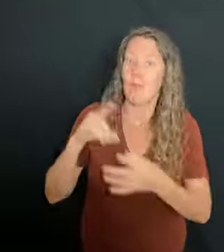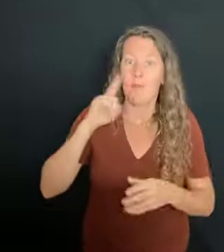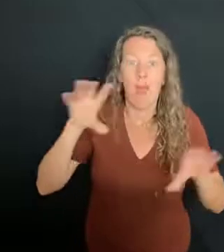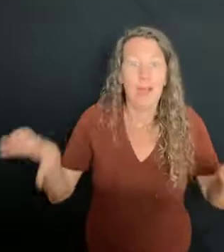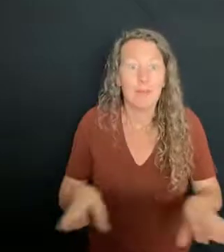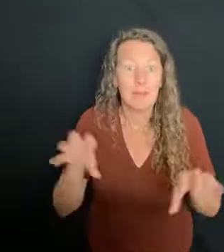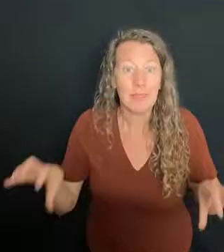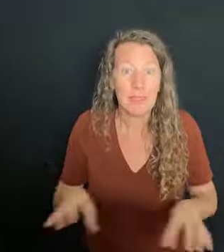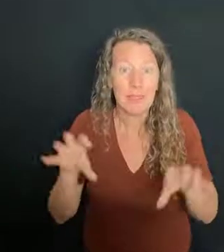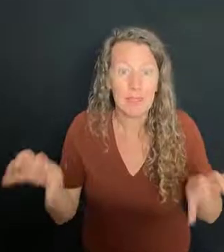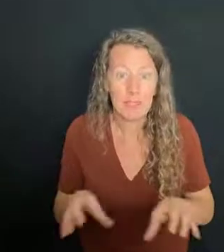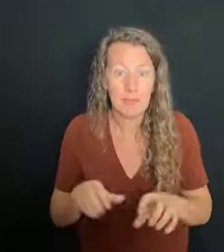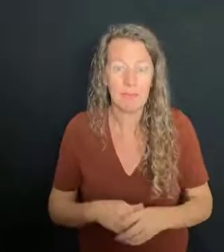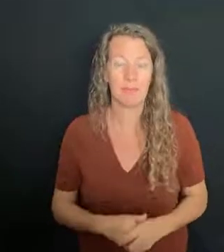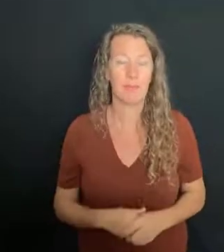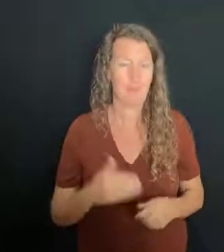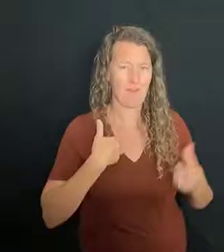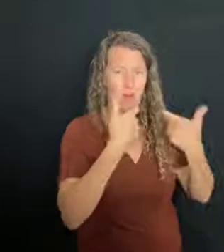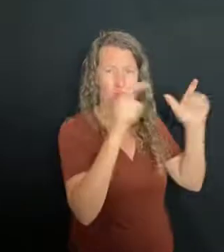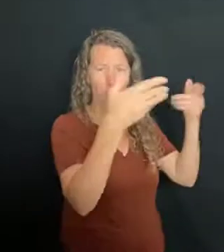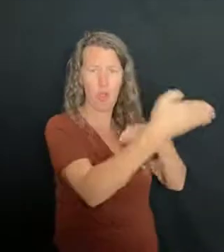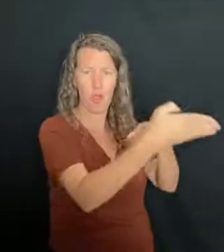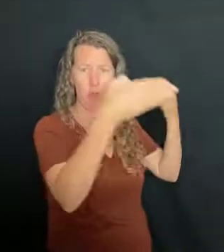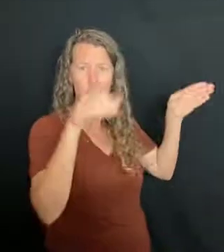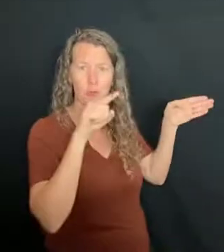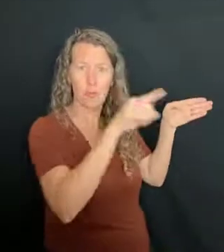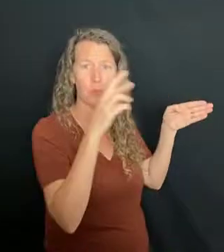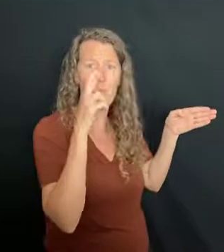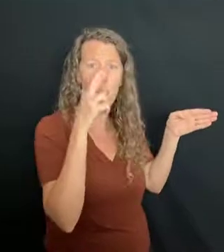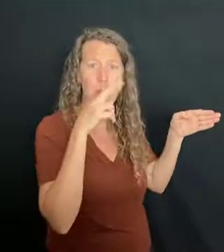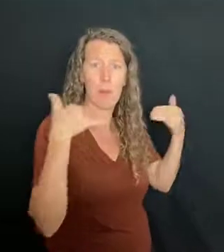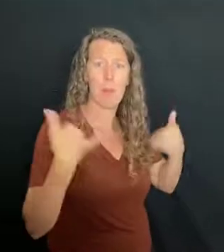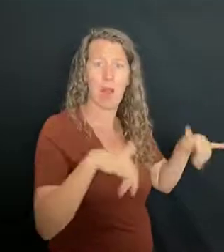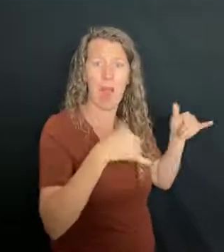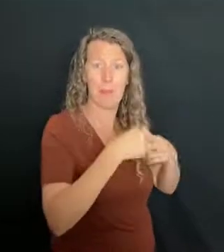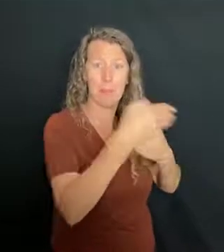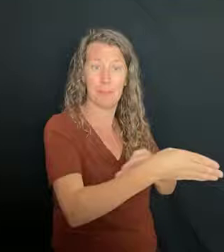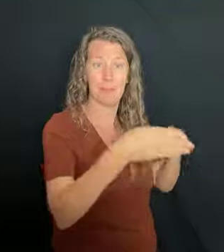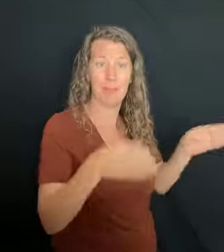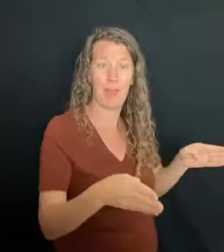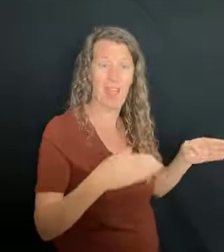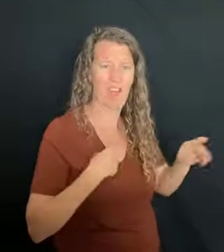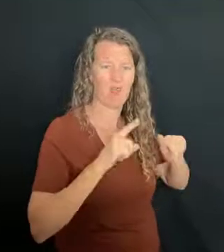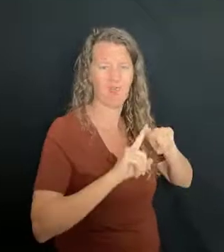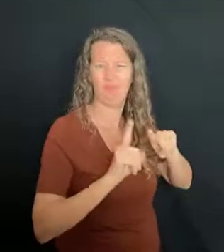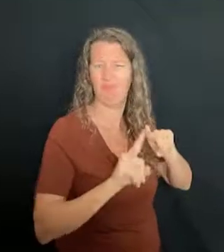[Joel Snyder] In a large room, Rosalee plays in a padded bin, filled with colorful plastic balls.